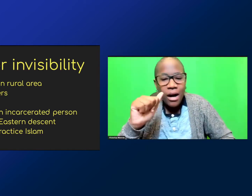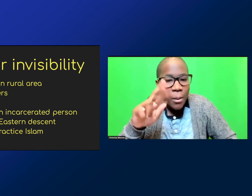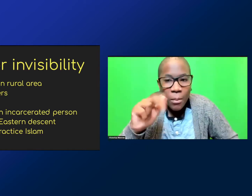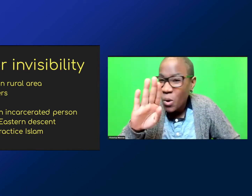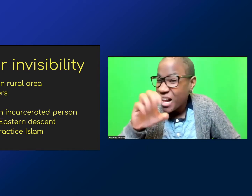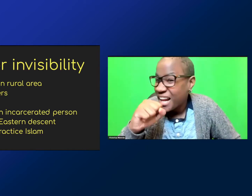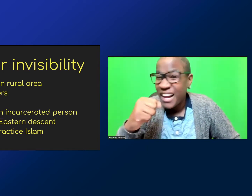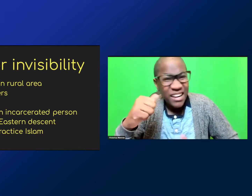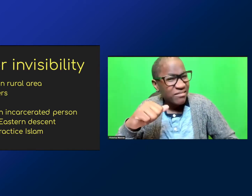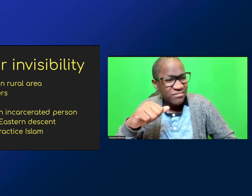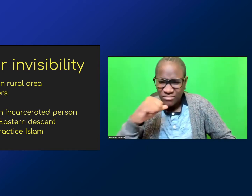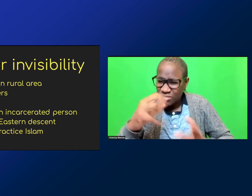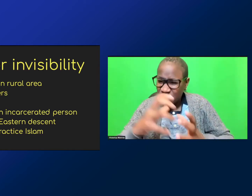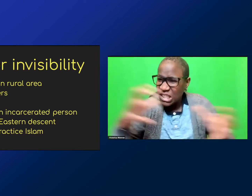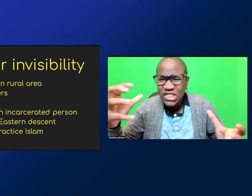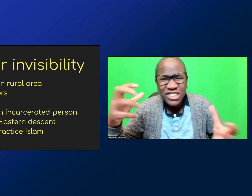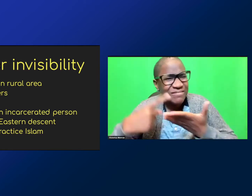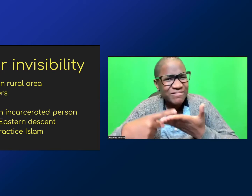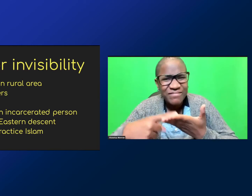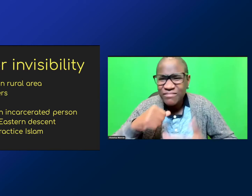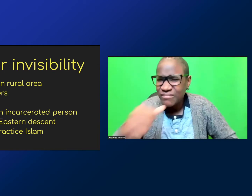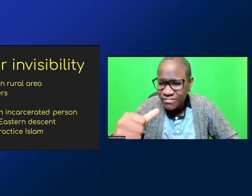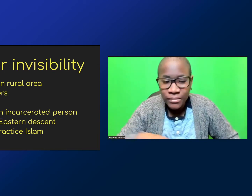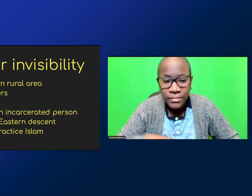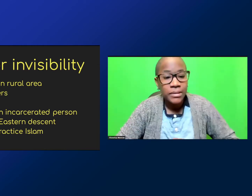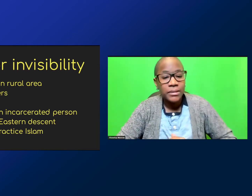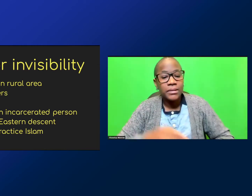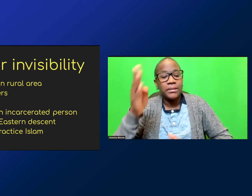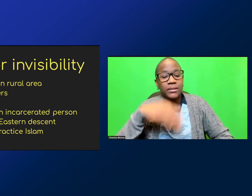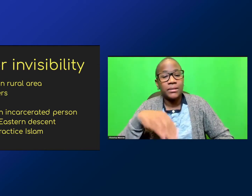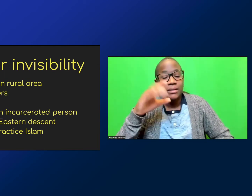a topic that is often talked about or discussed or you know even mentioned in children's stories